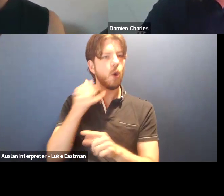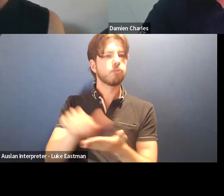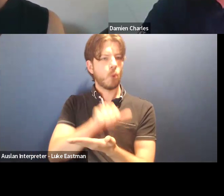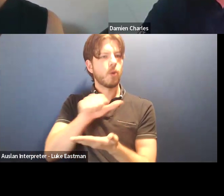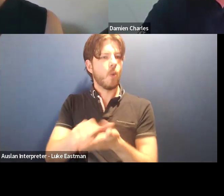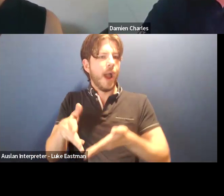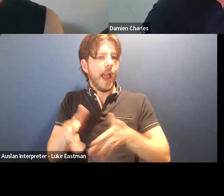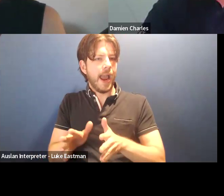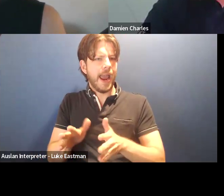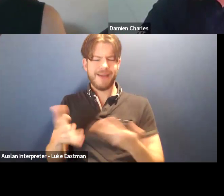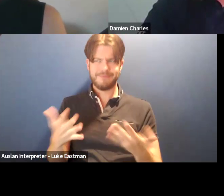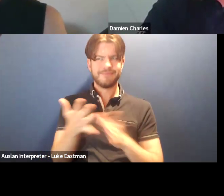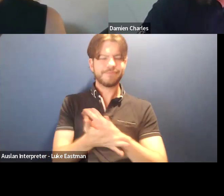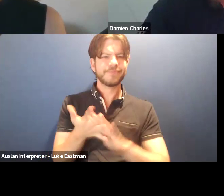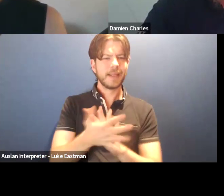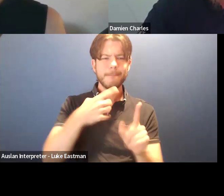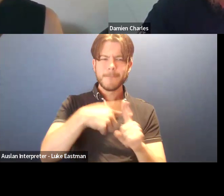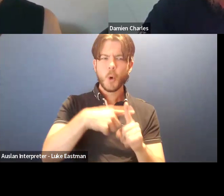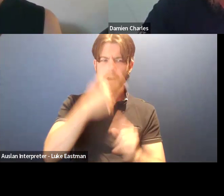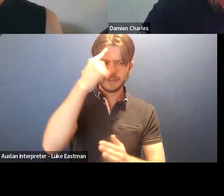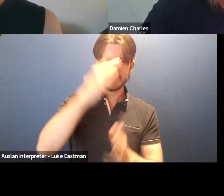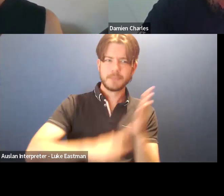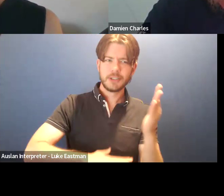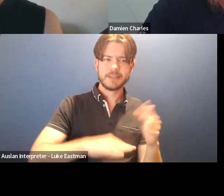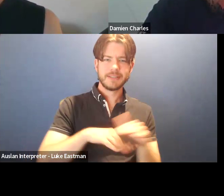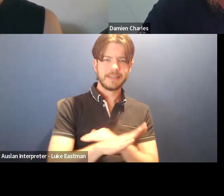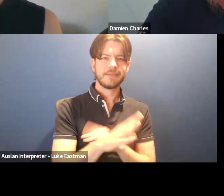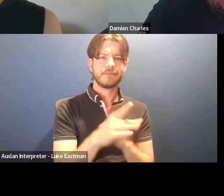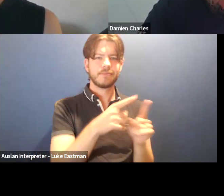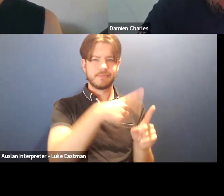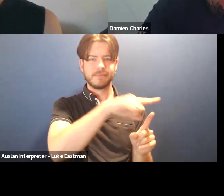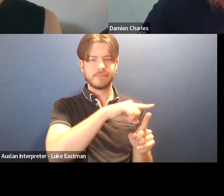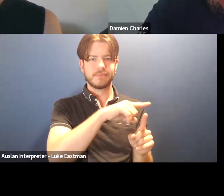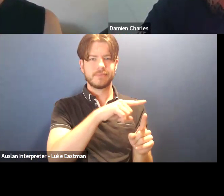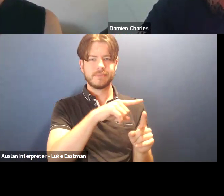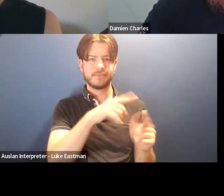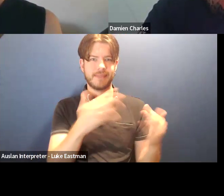positive experience.